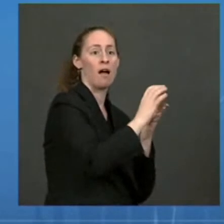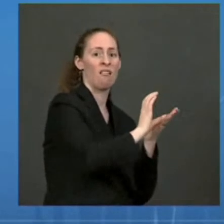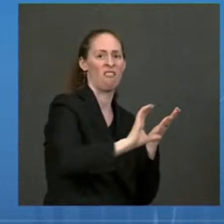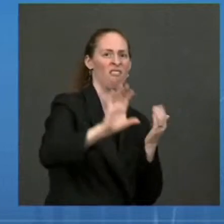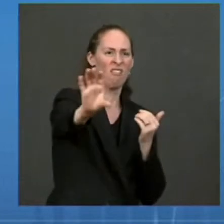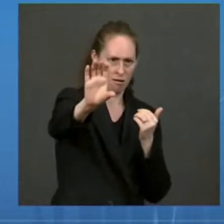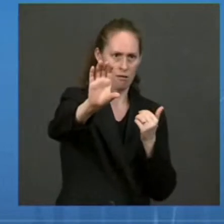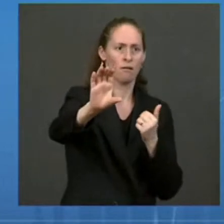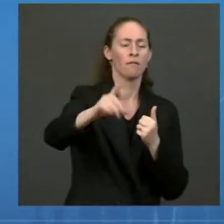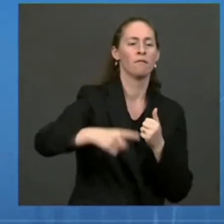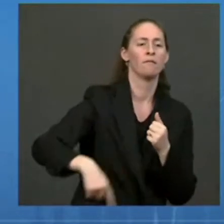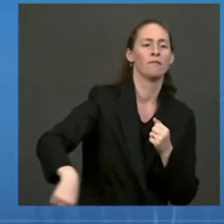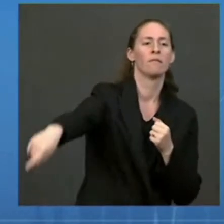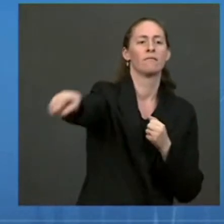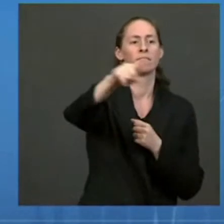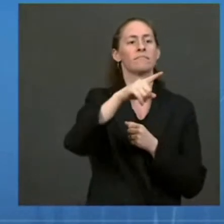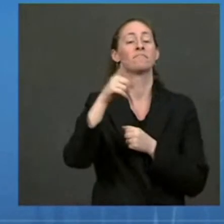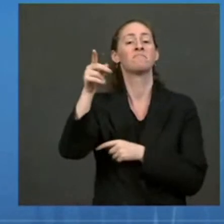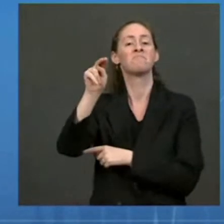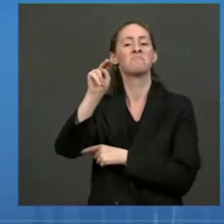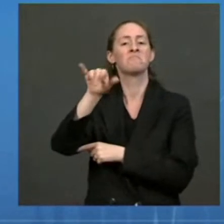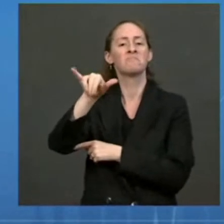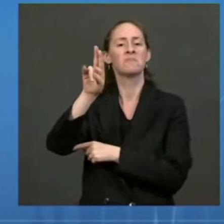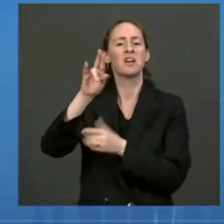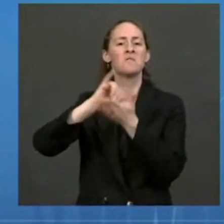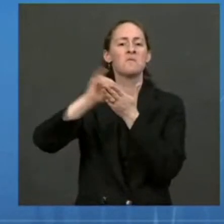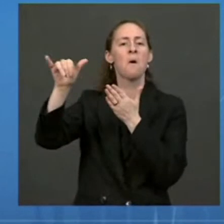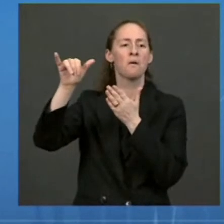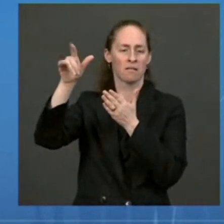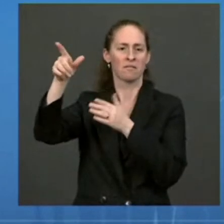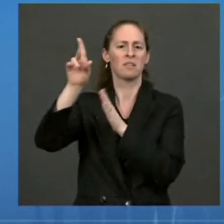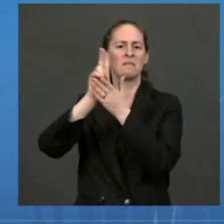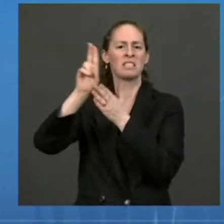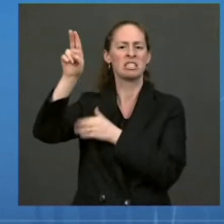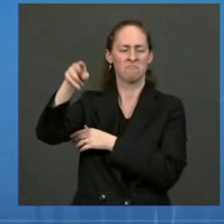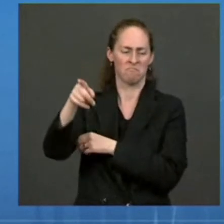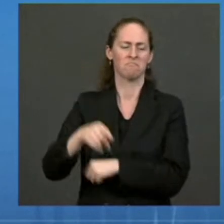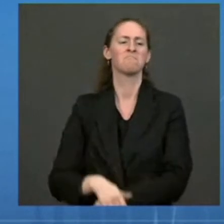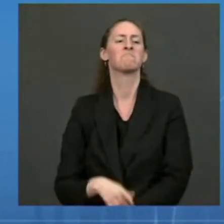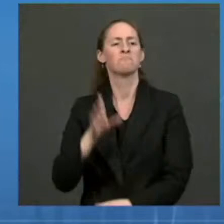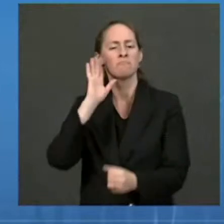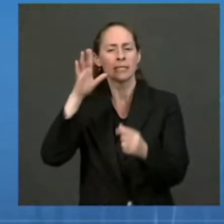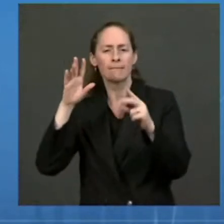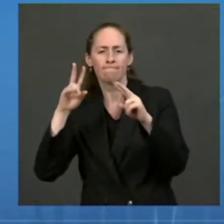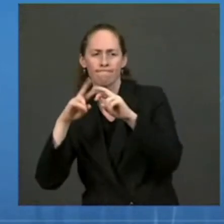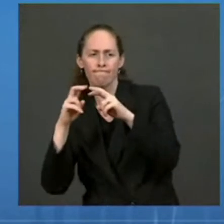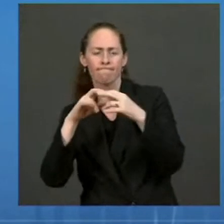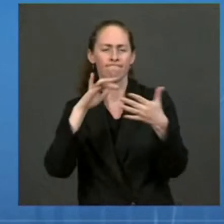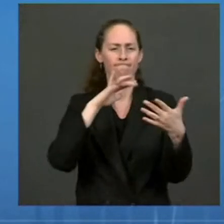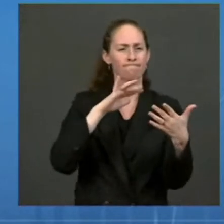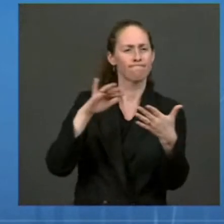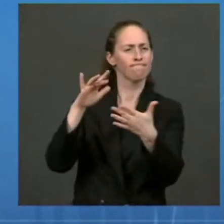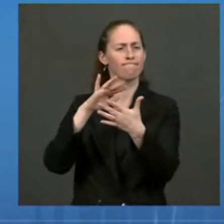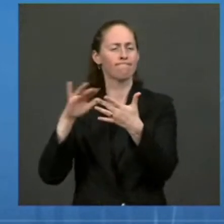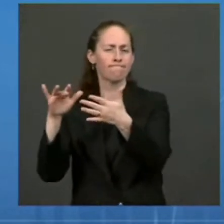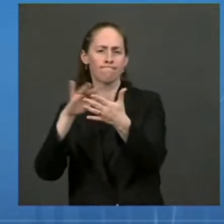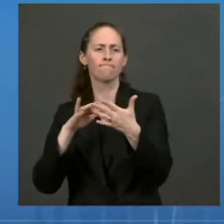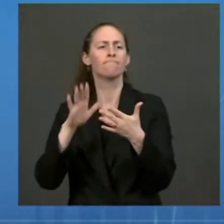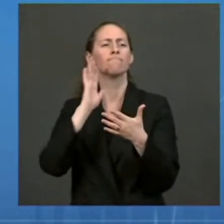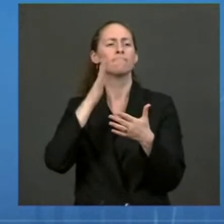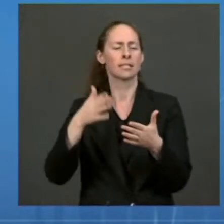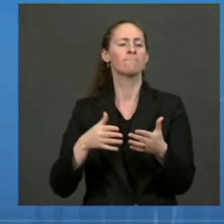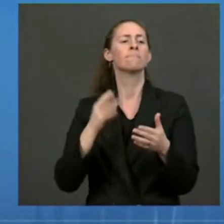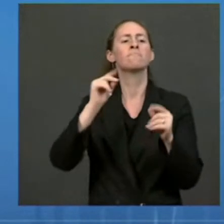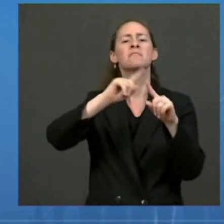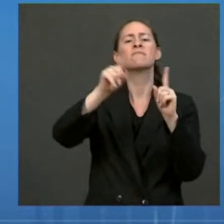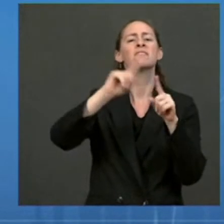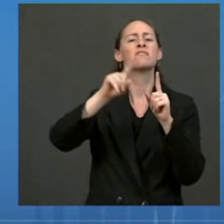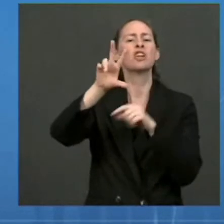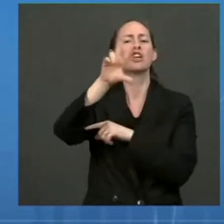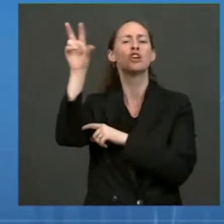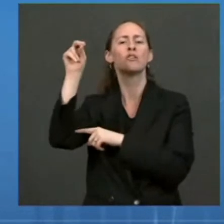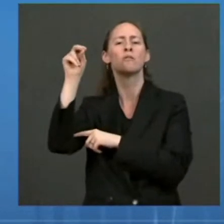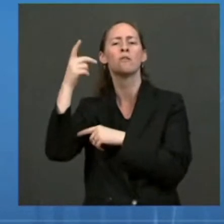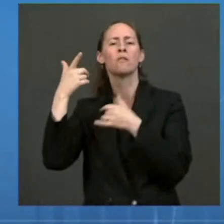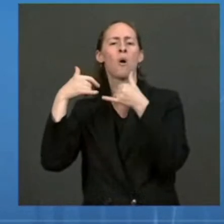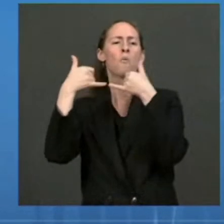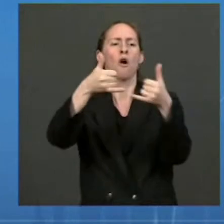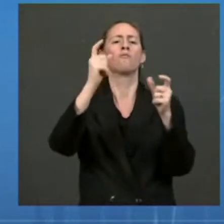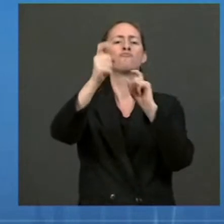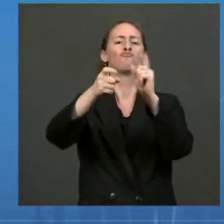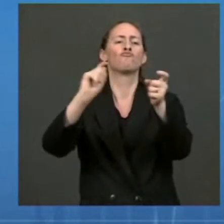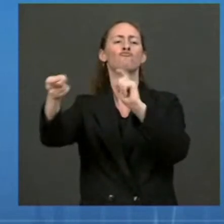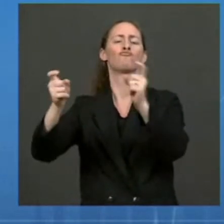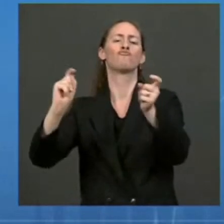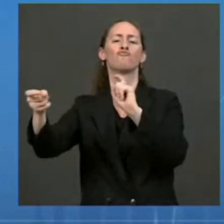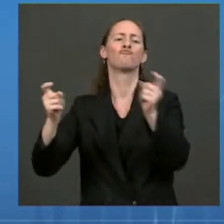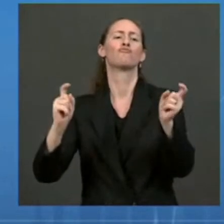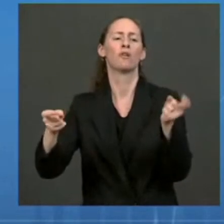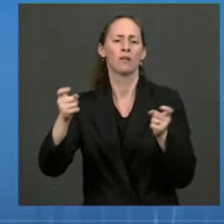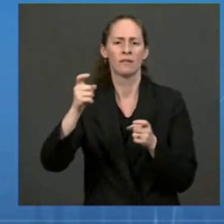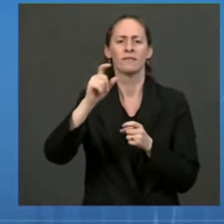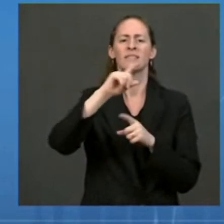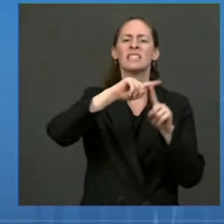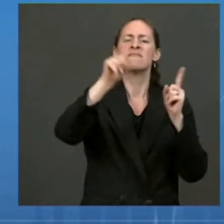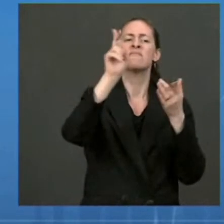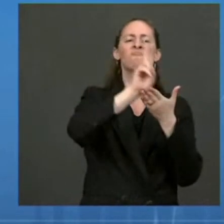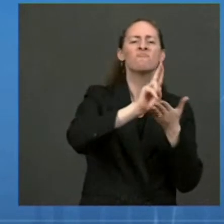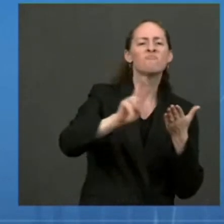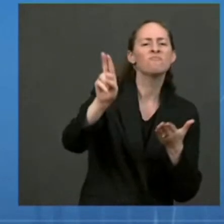THE PARENT AWARD IS ING TO NYU